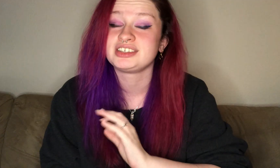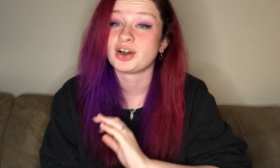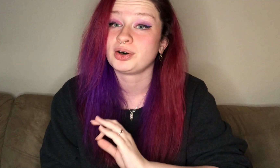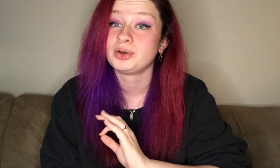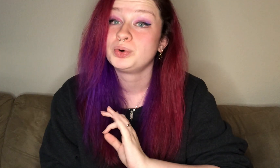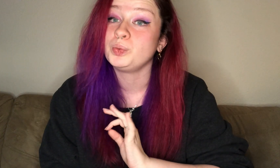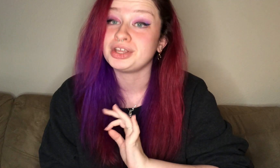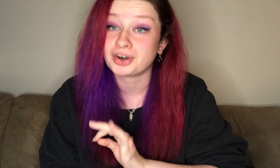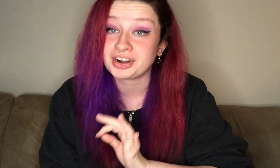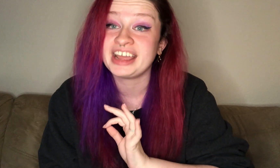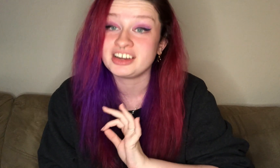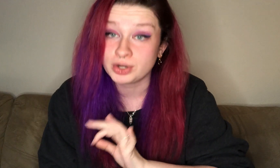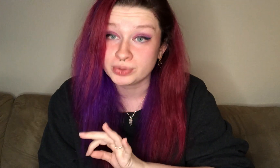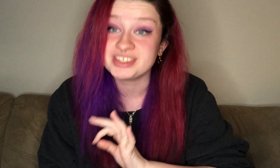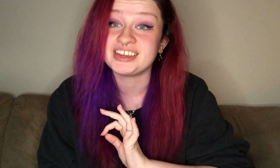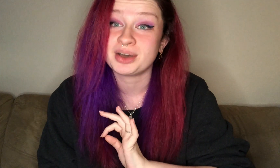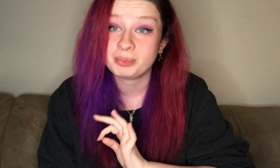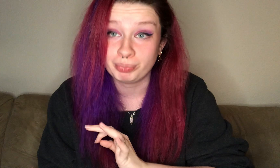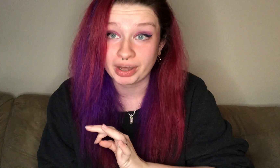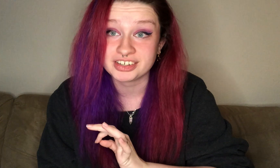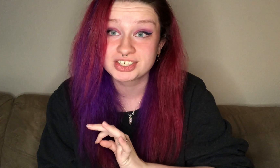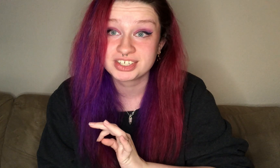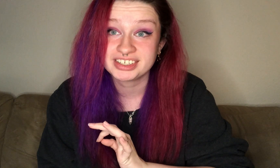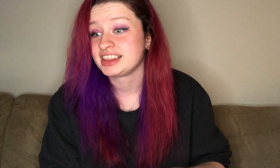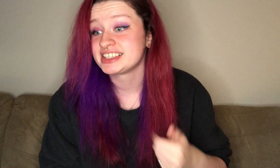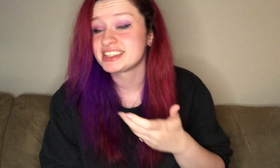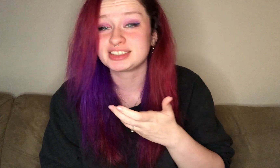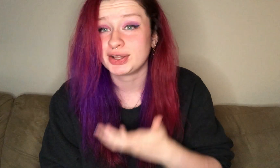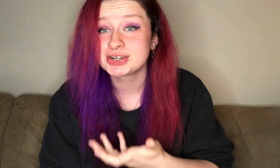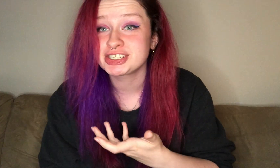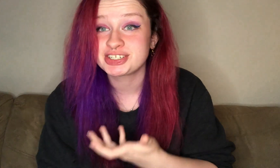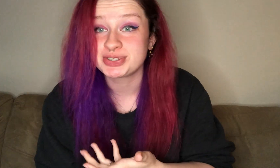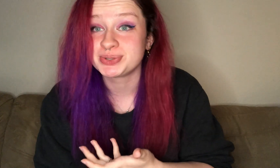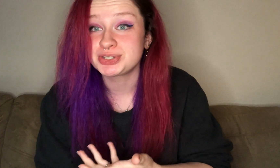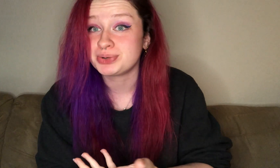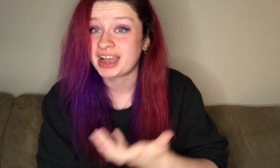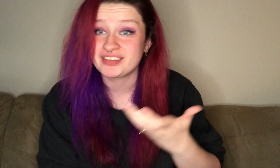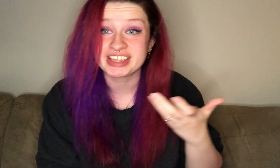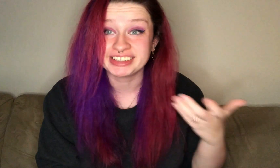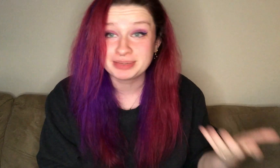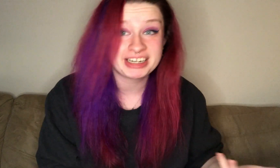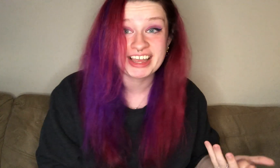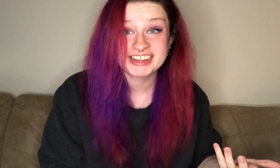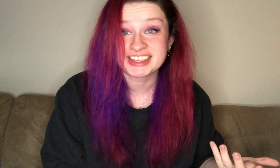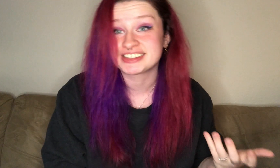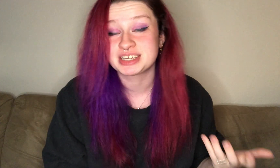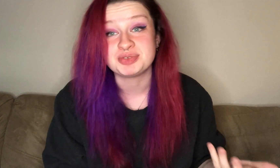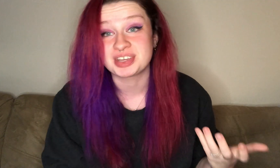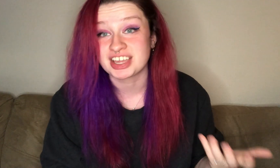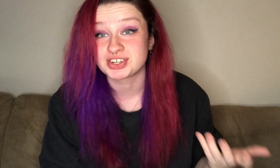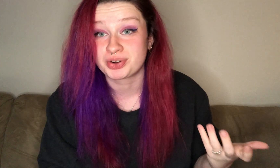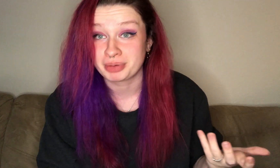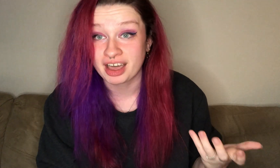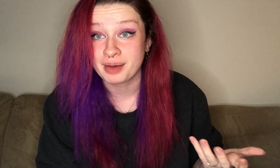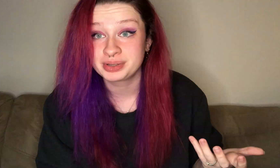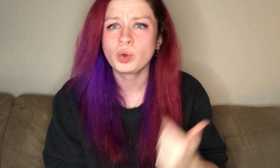y'all we are a nosy bunch this is largely due to having limited access to communication growing up